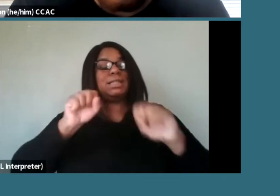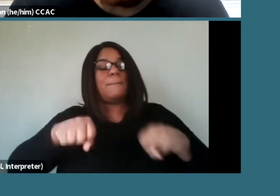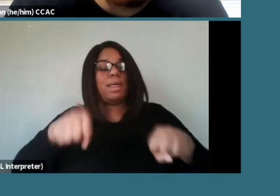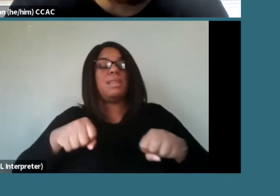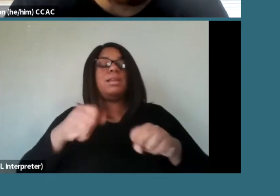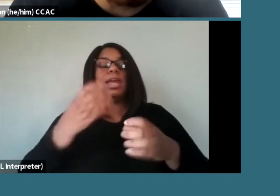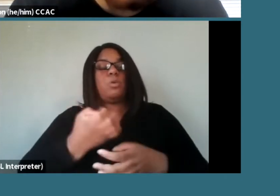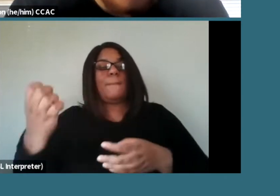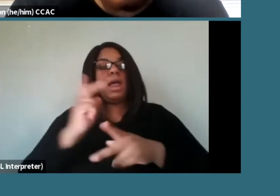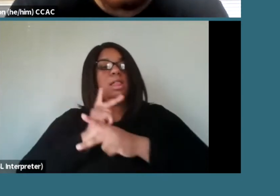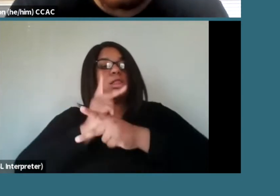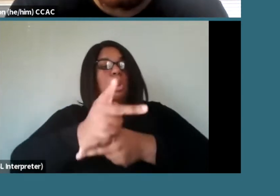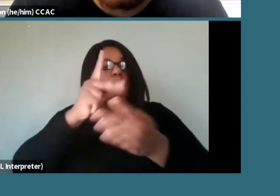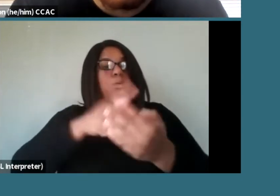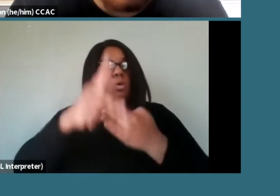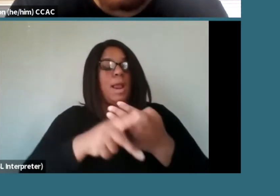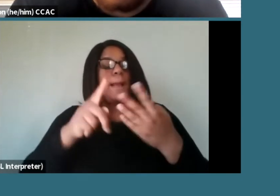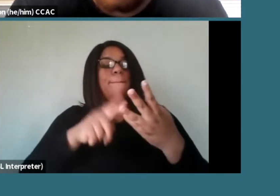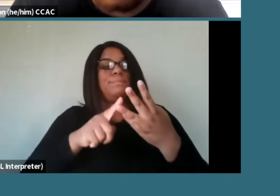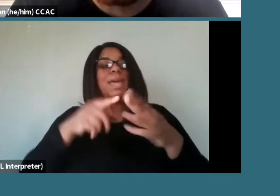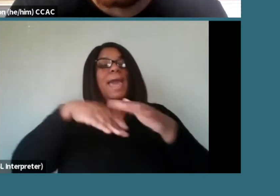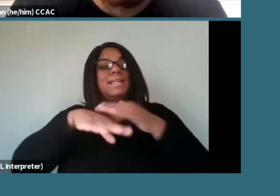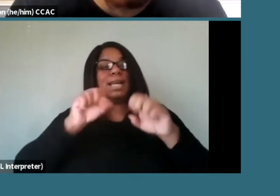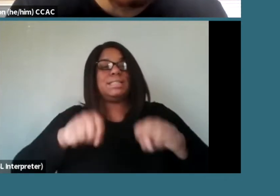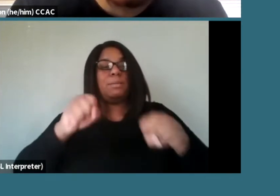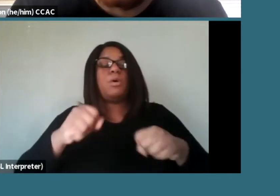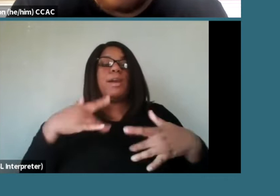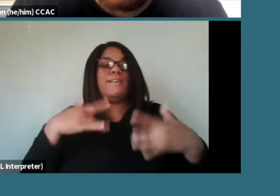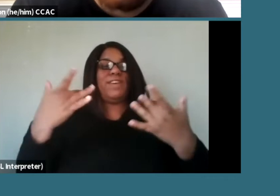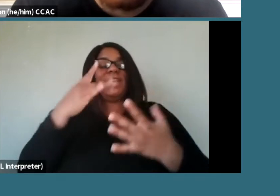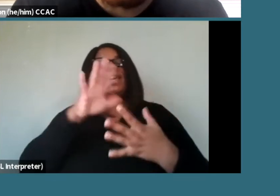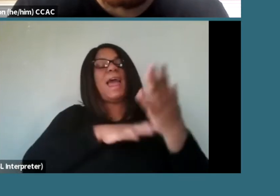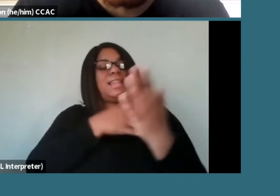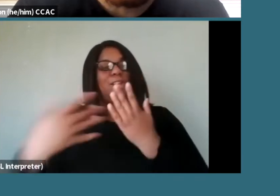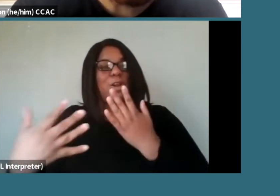an accessible event calendar for the area, and our growing statewide network.